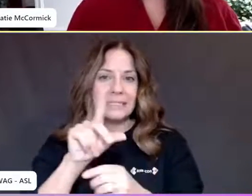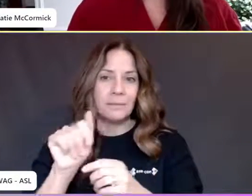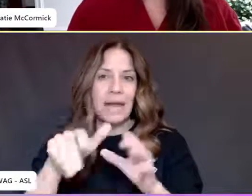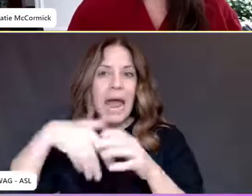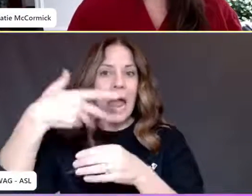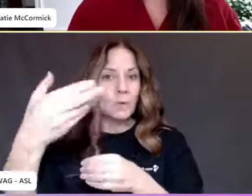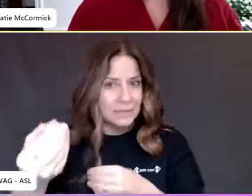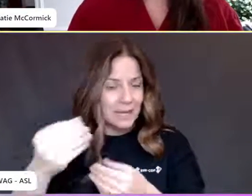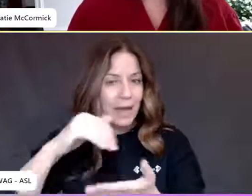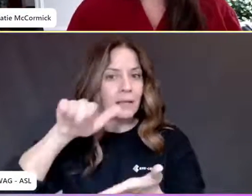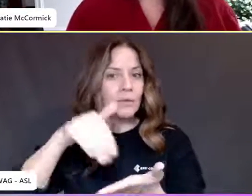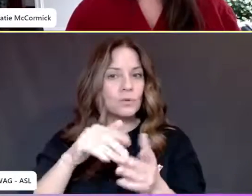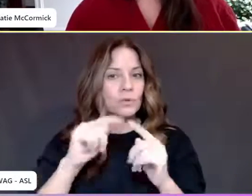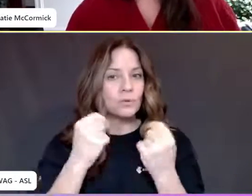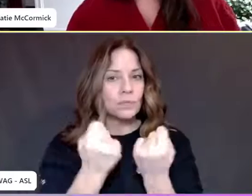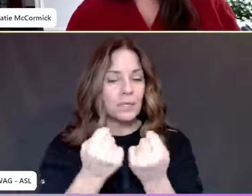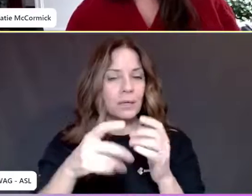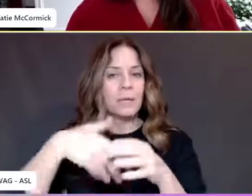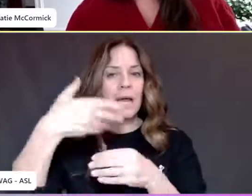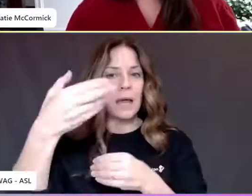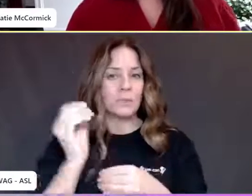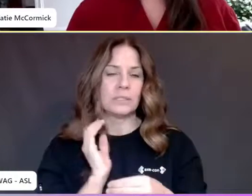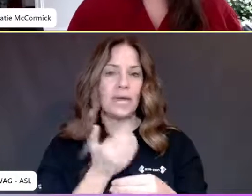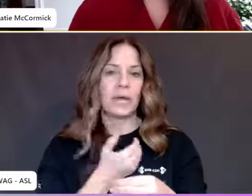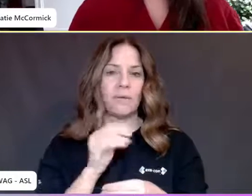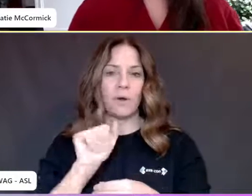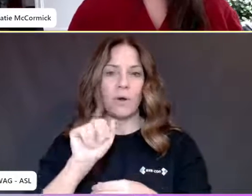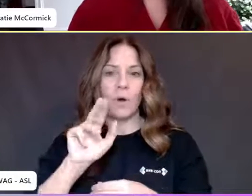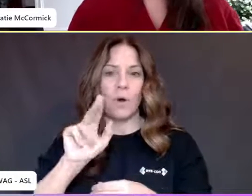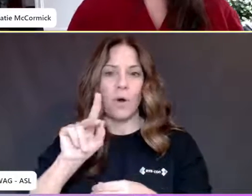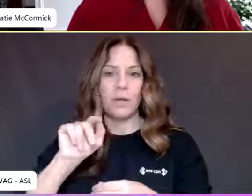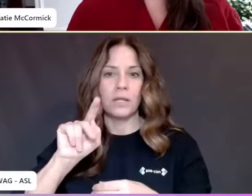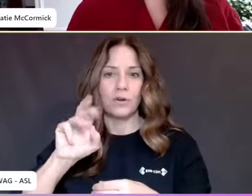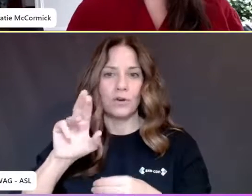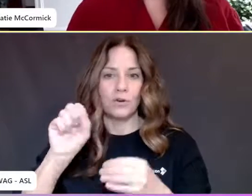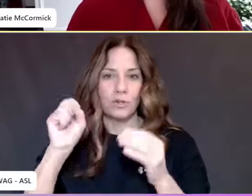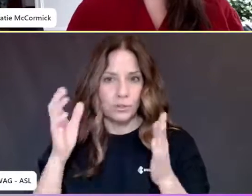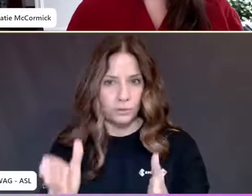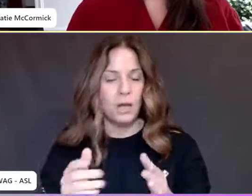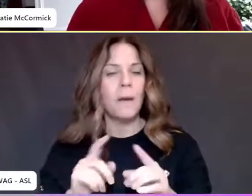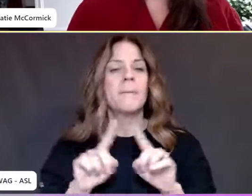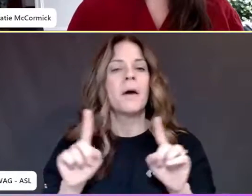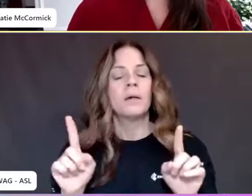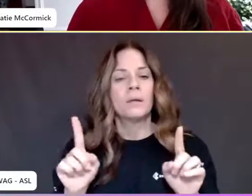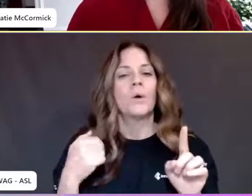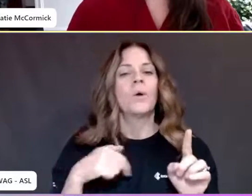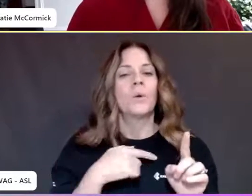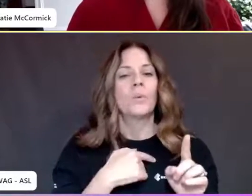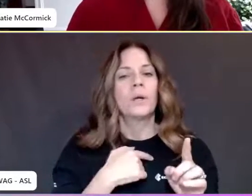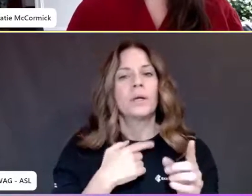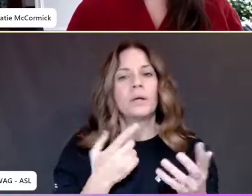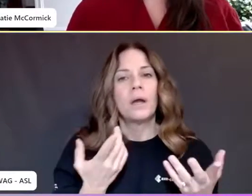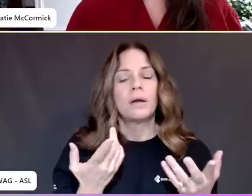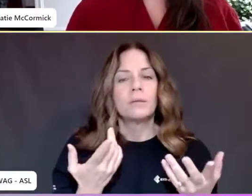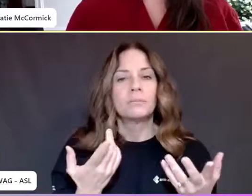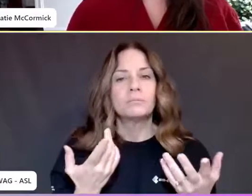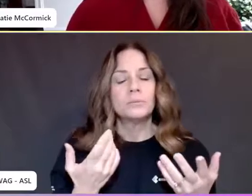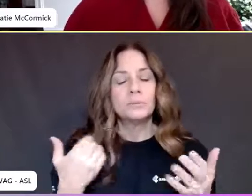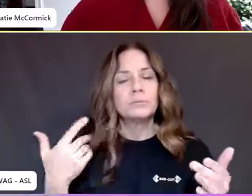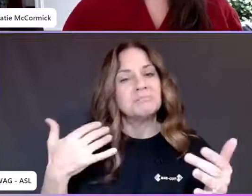on our team with disabilities as well. We would like a robust system for incorporating outside the central team and outside our